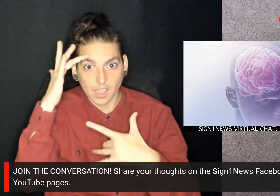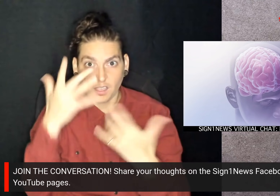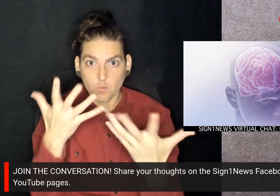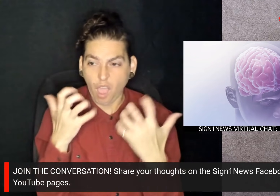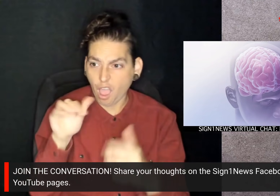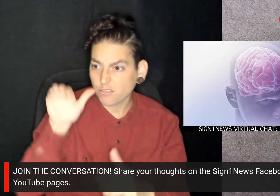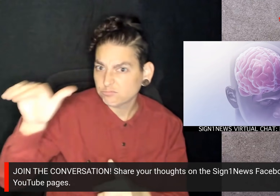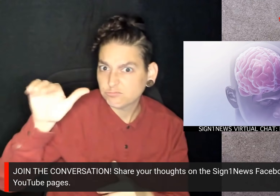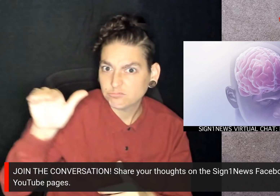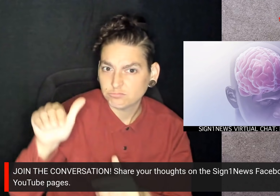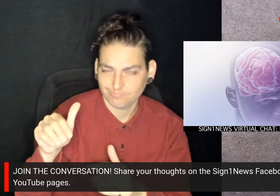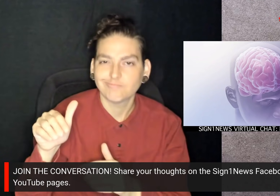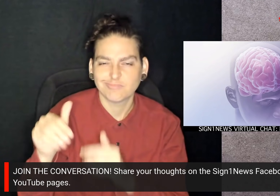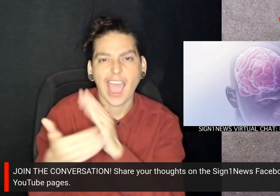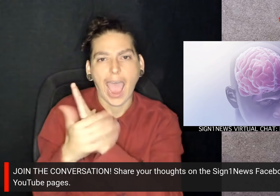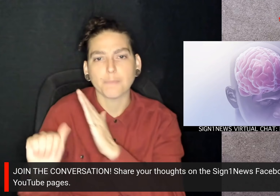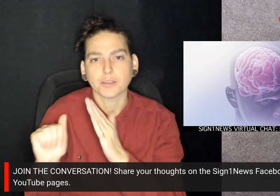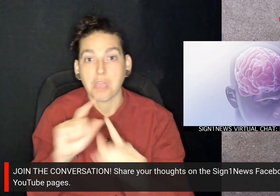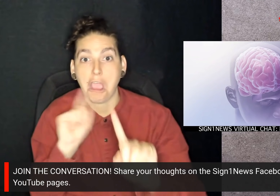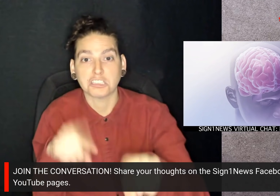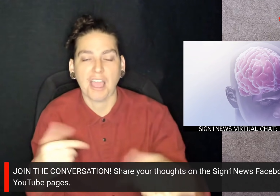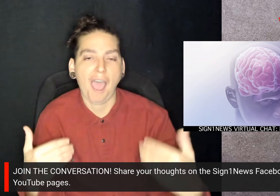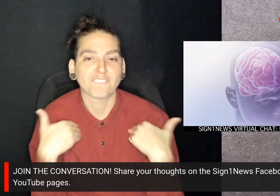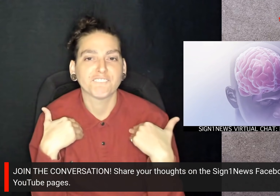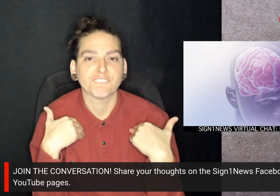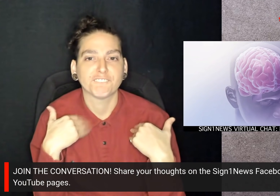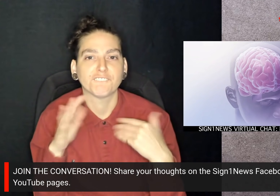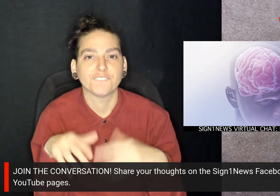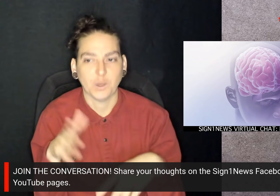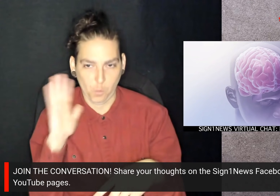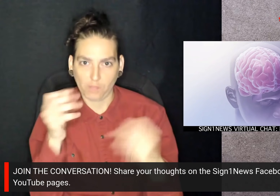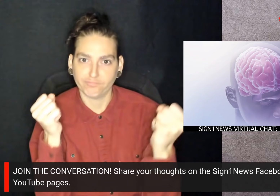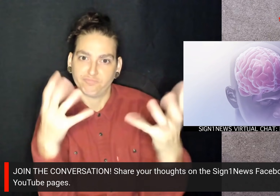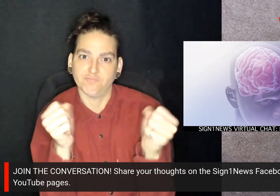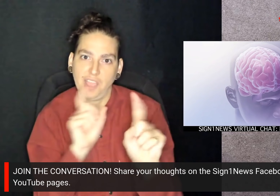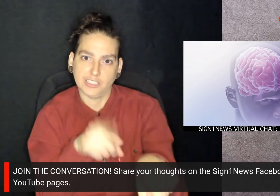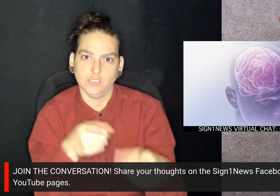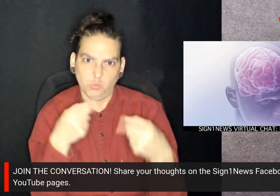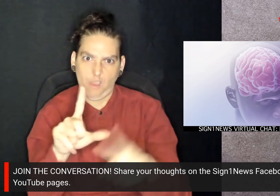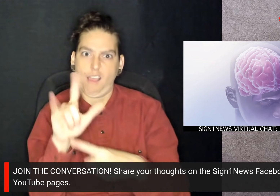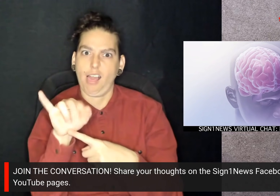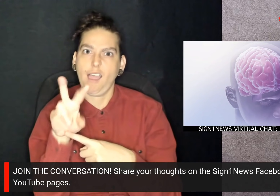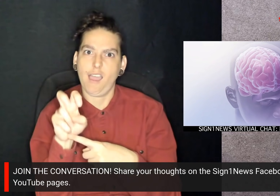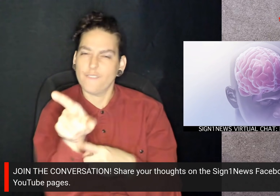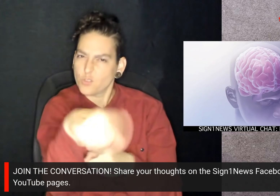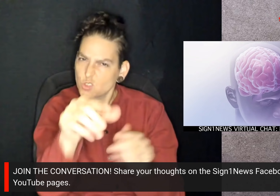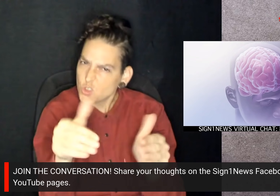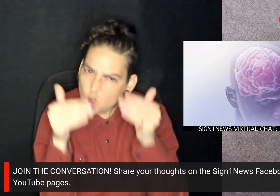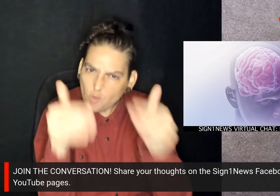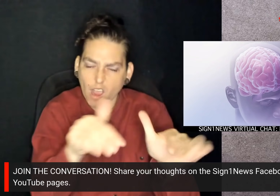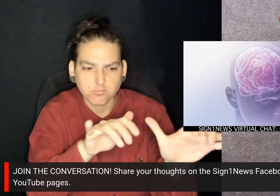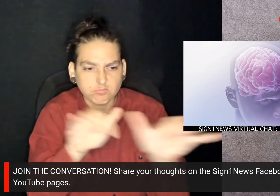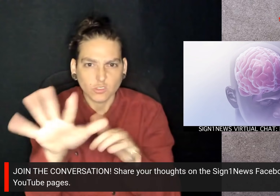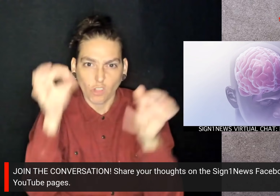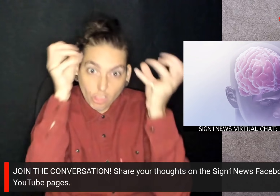that you'd like to ask the experts live be sure to post your thoughts and comments at